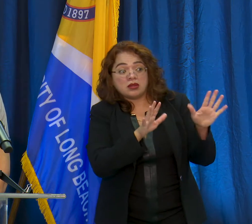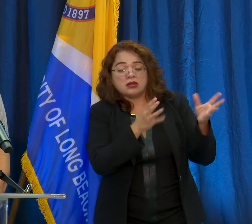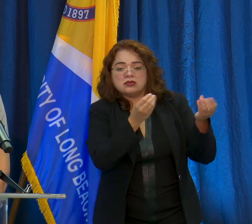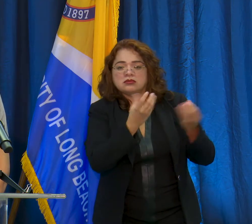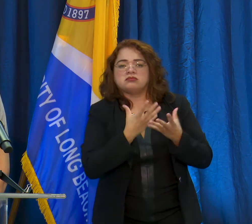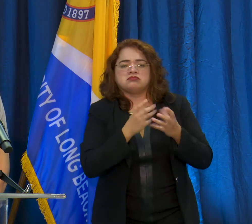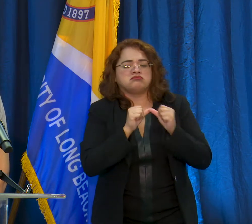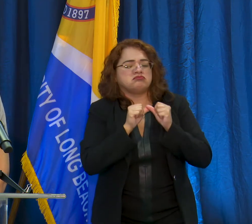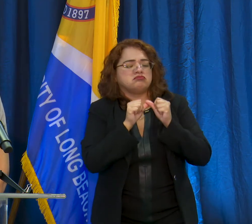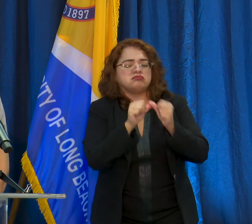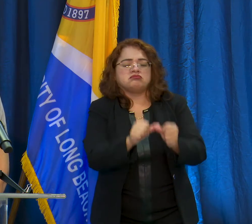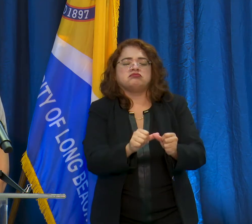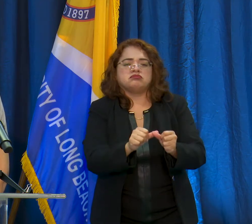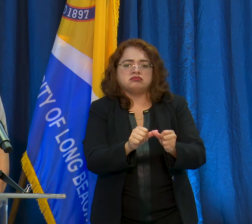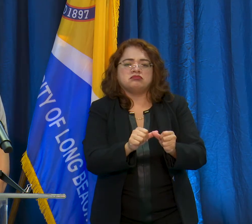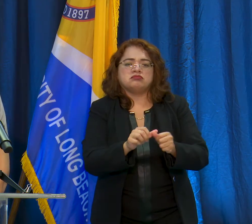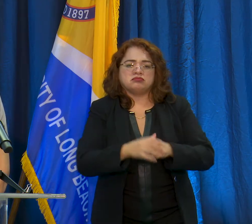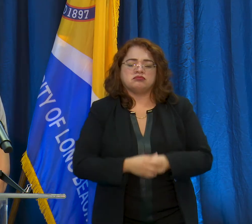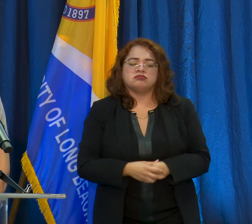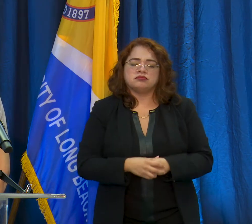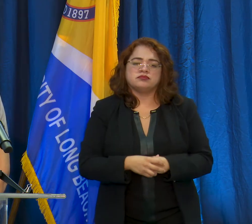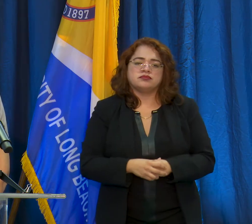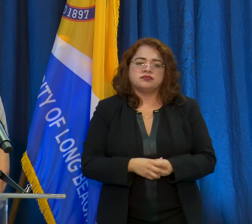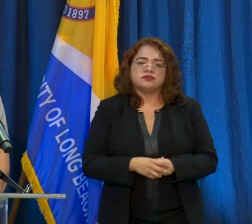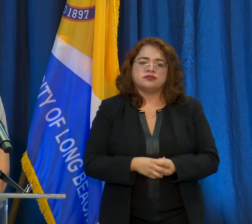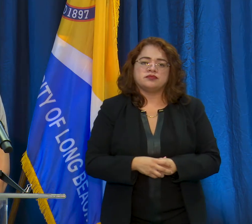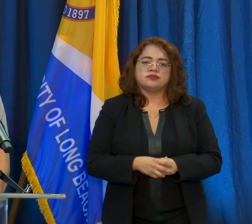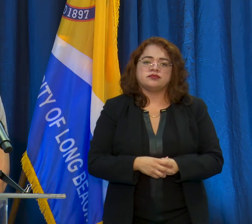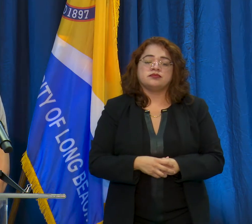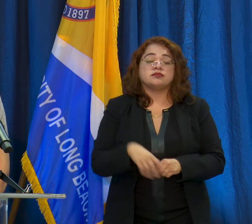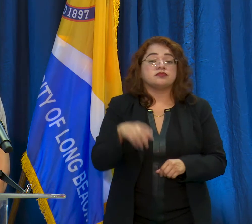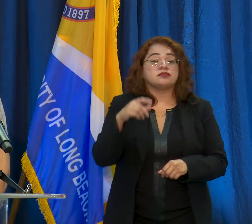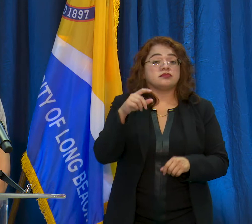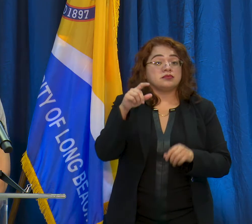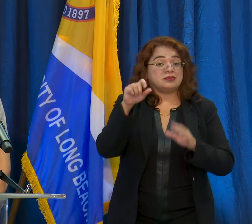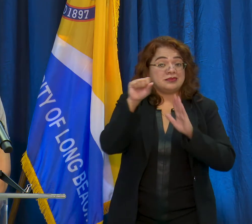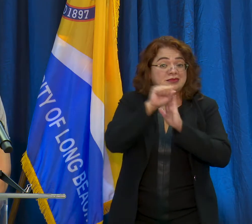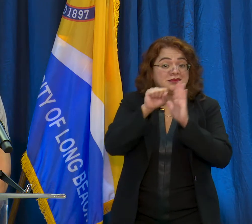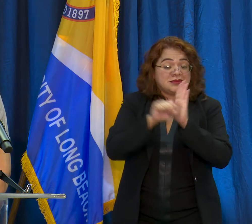in any way necessary, both at the State and Regional level as